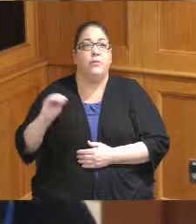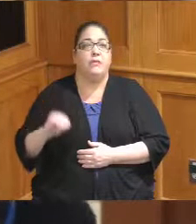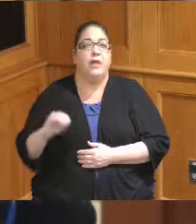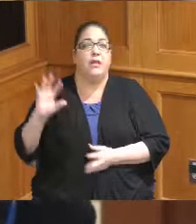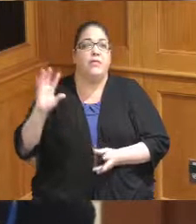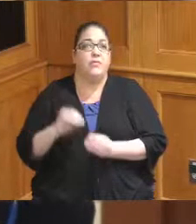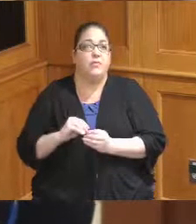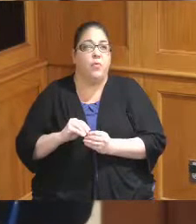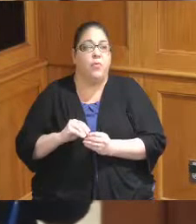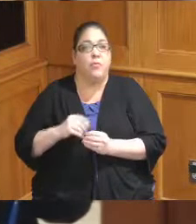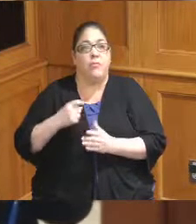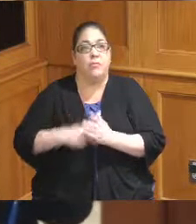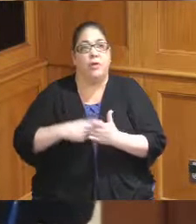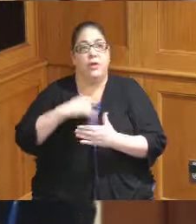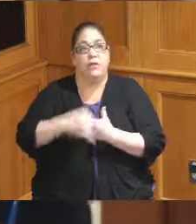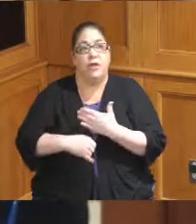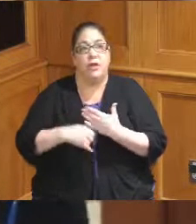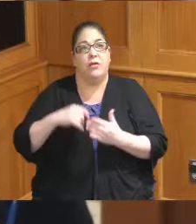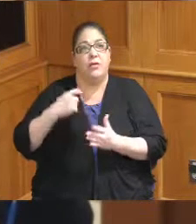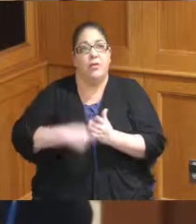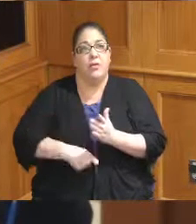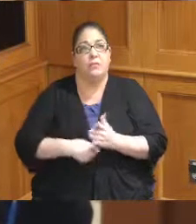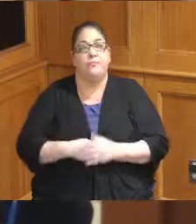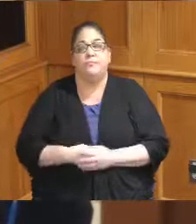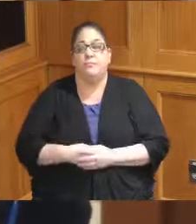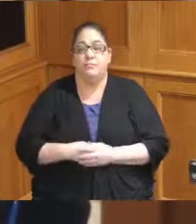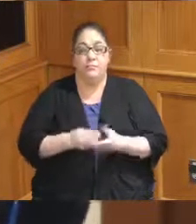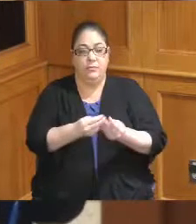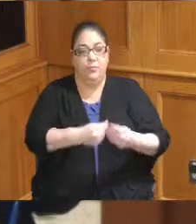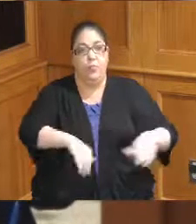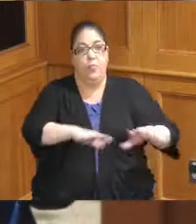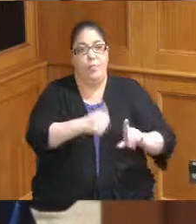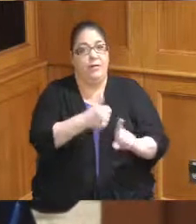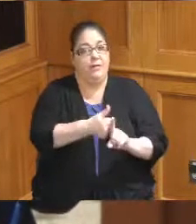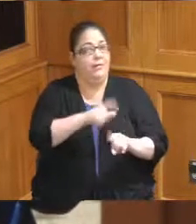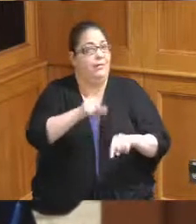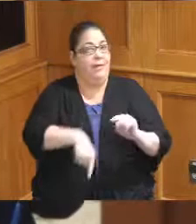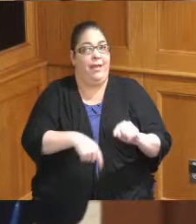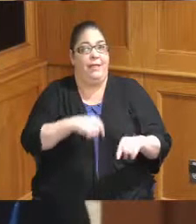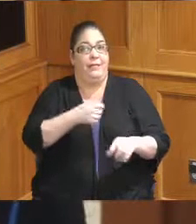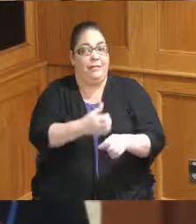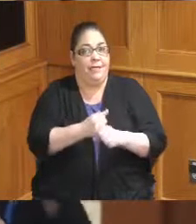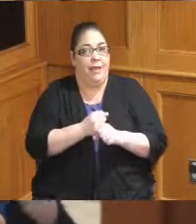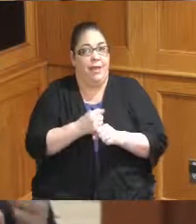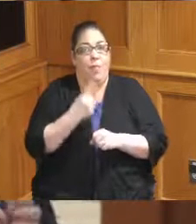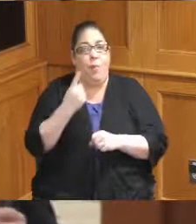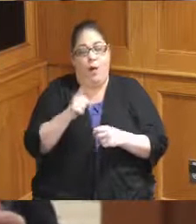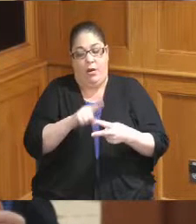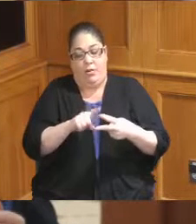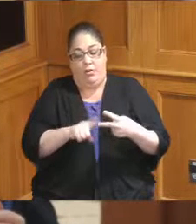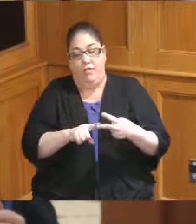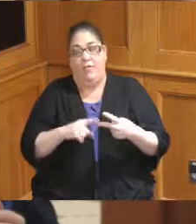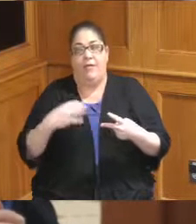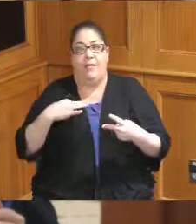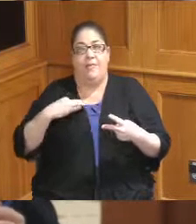project costs the the property is not eligible for one of the available credits under MSD's rules